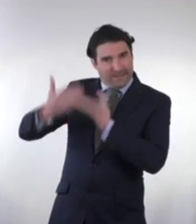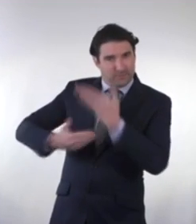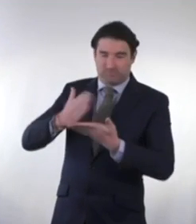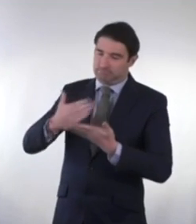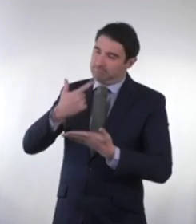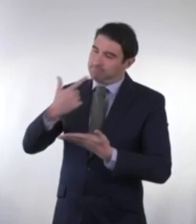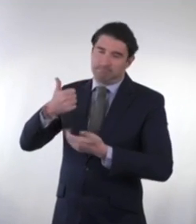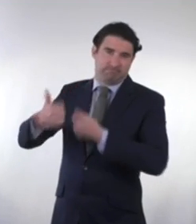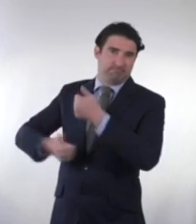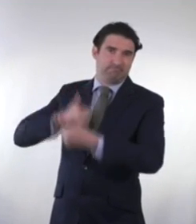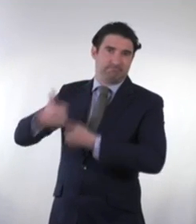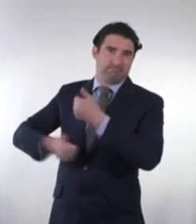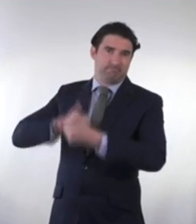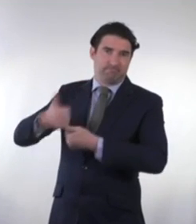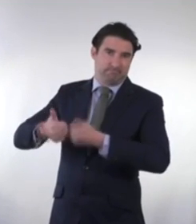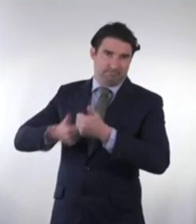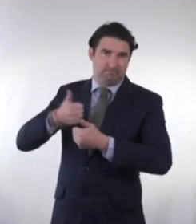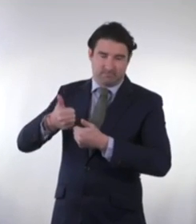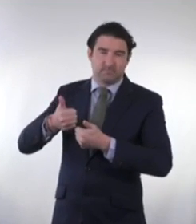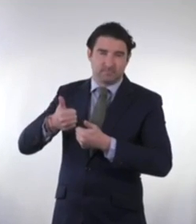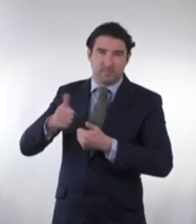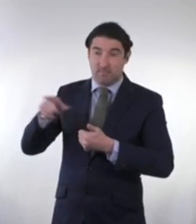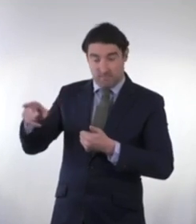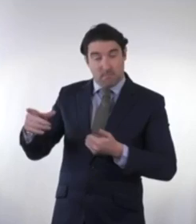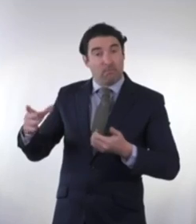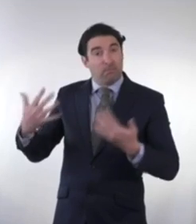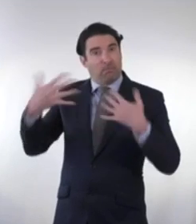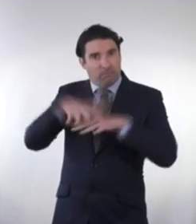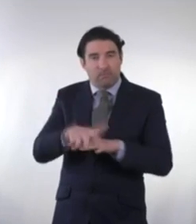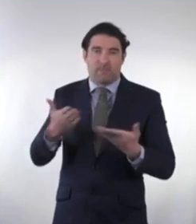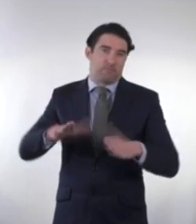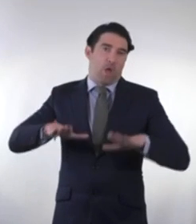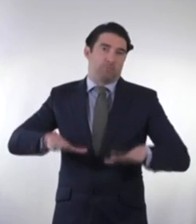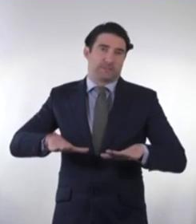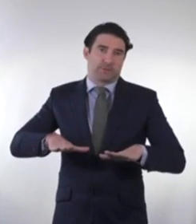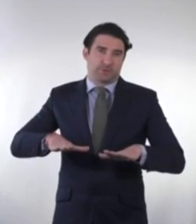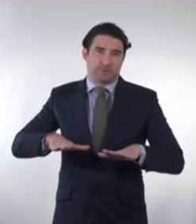are very used to Scottish voices being shouted down by Tories in this place. A Tory Government